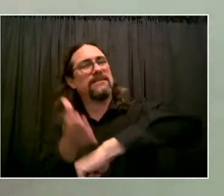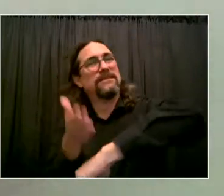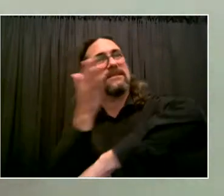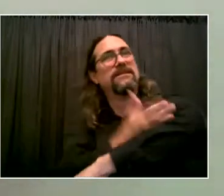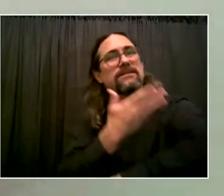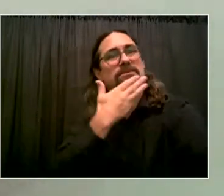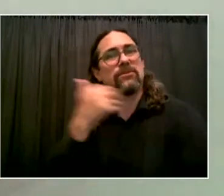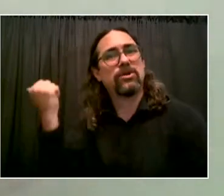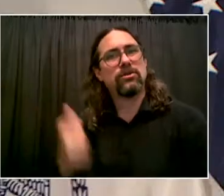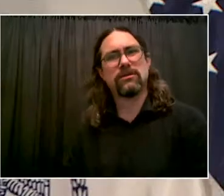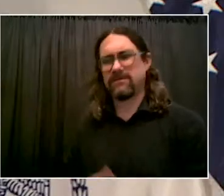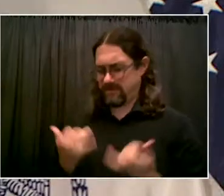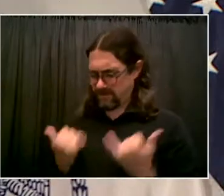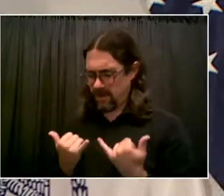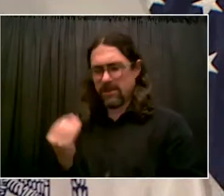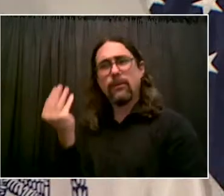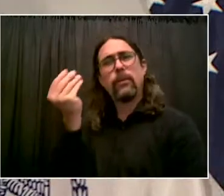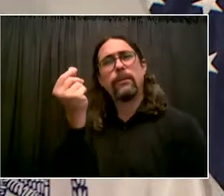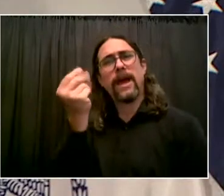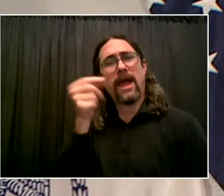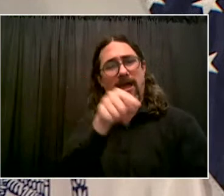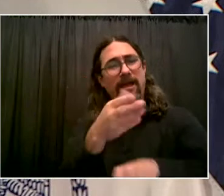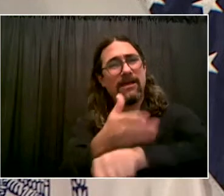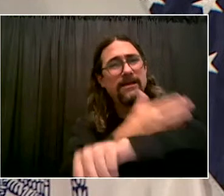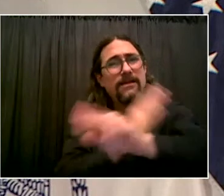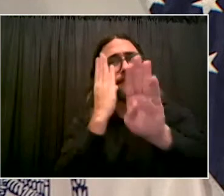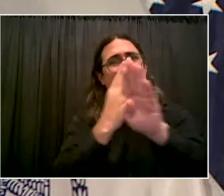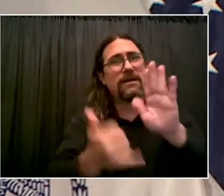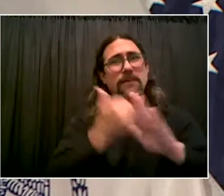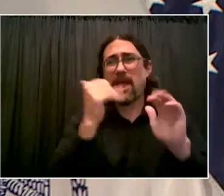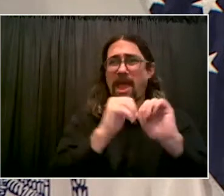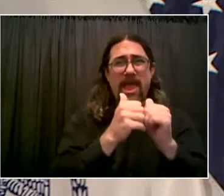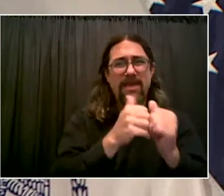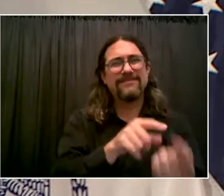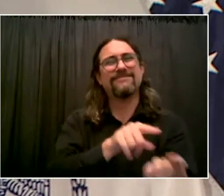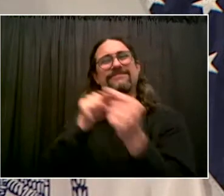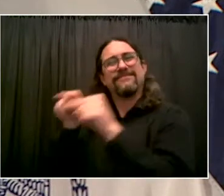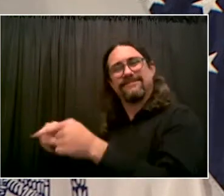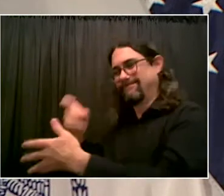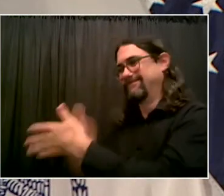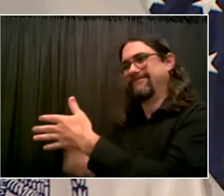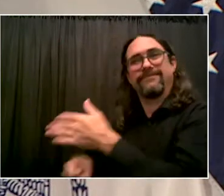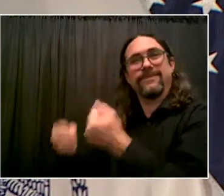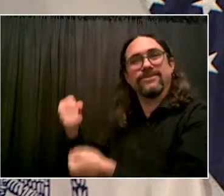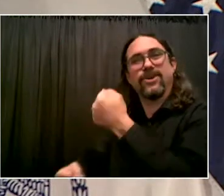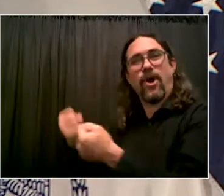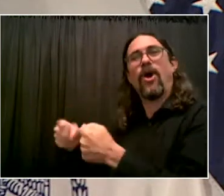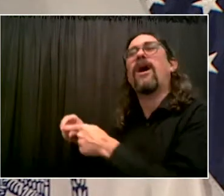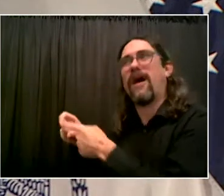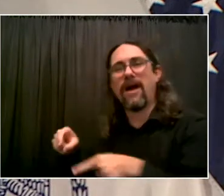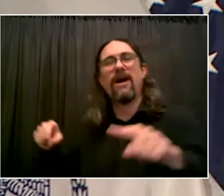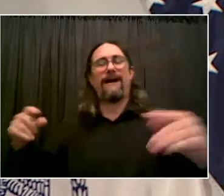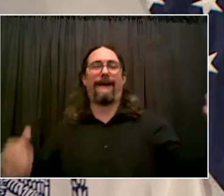SO WE APPLAUD YOUR CALL OF URGENCY AND A DIRSVEE GROUP OF NEW YORKERS ARE